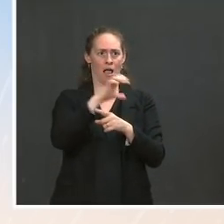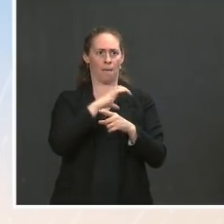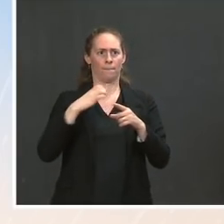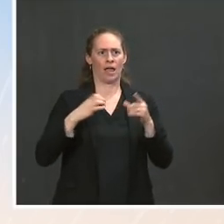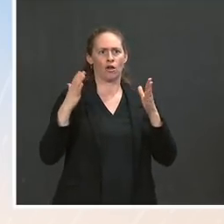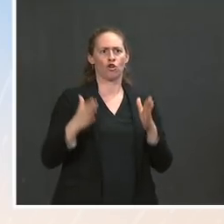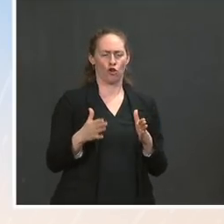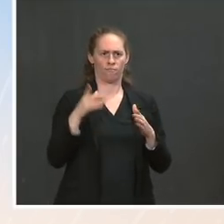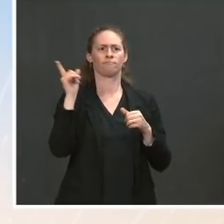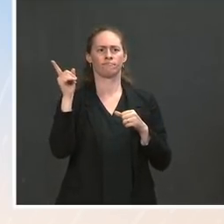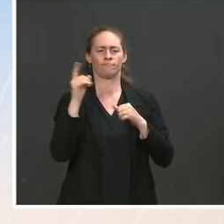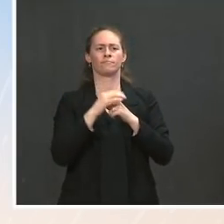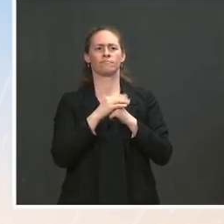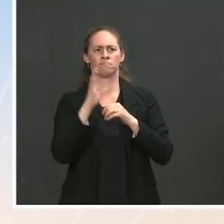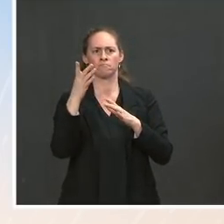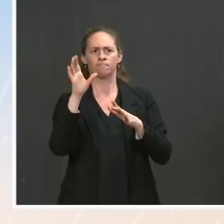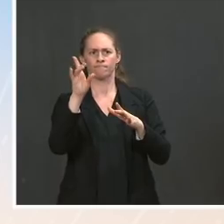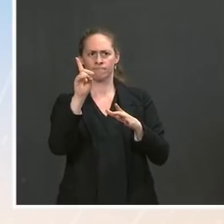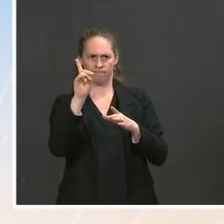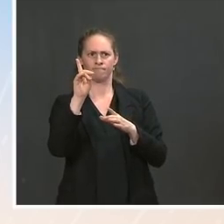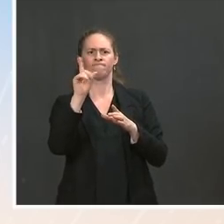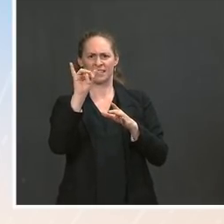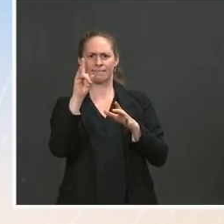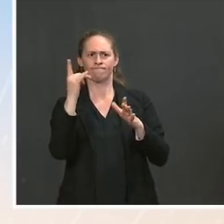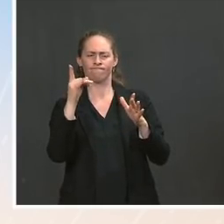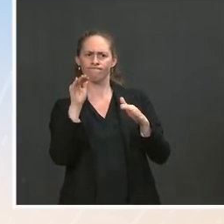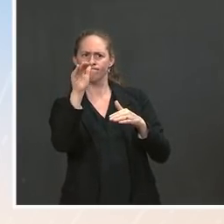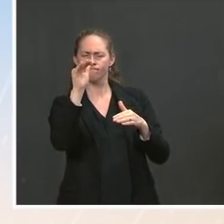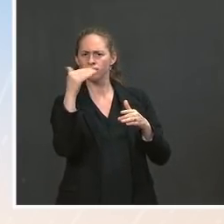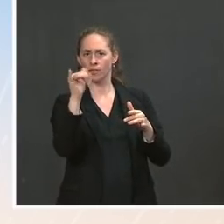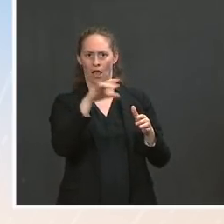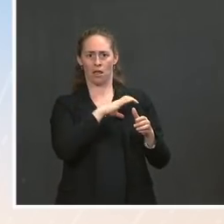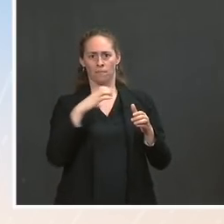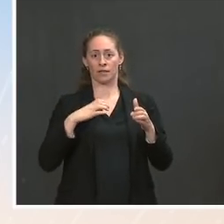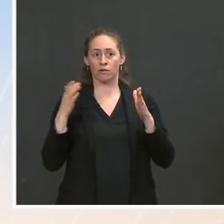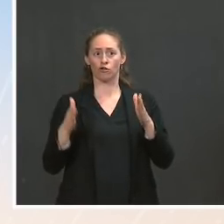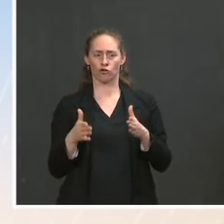You probably saw this week that the second in command there has announced that she's leaving.